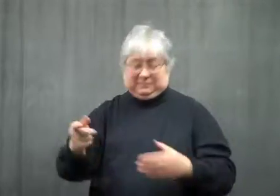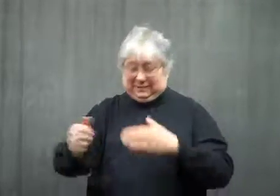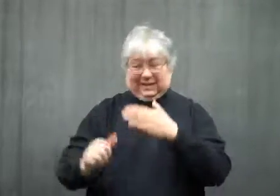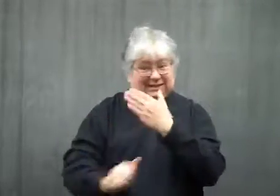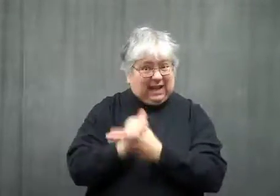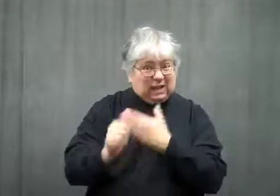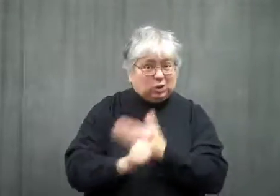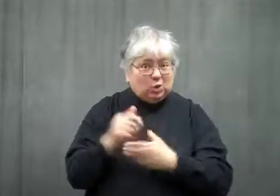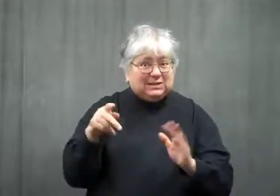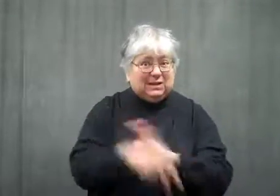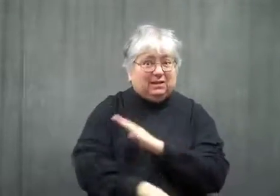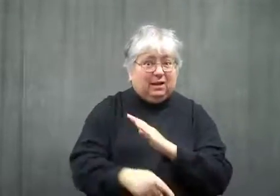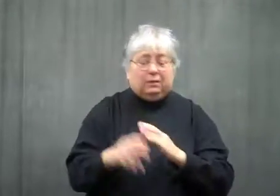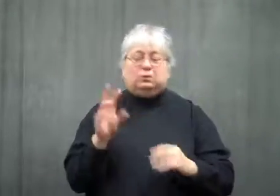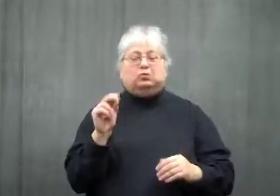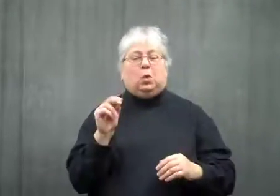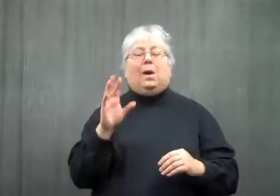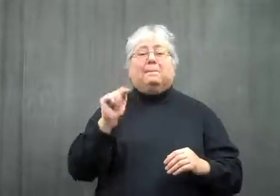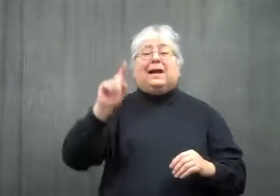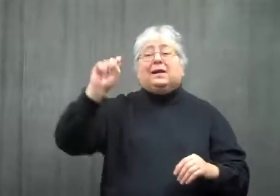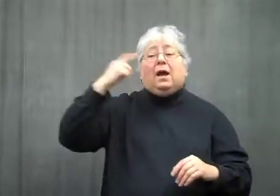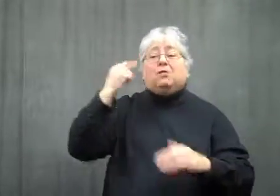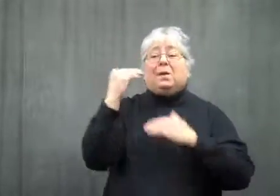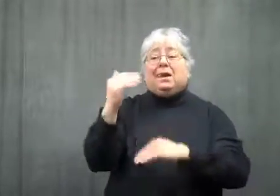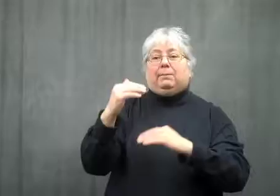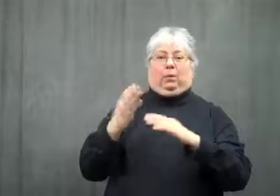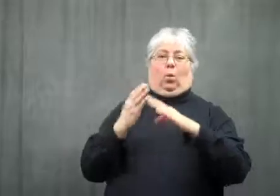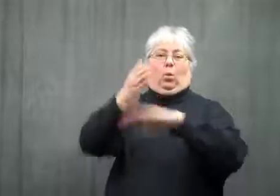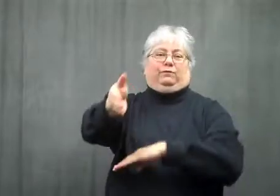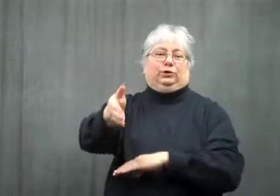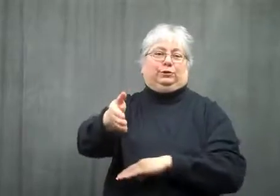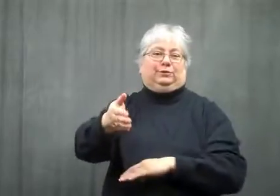It wasn't at lethal levels but was over the government limits.